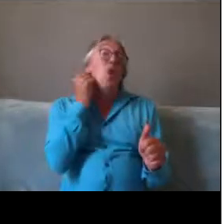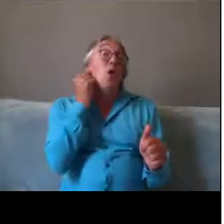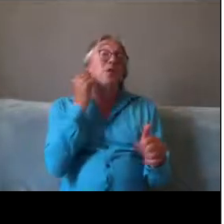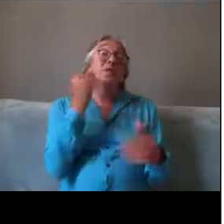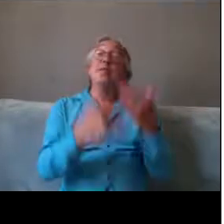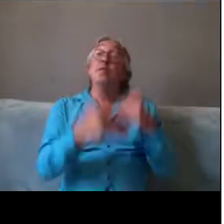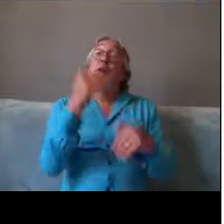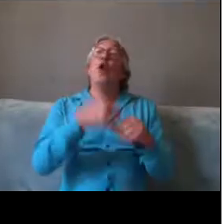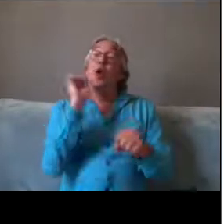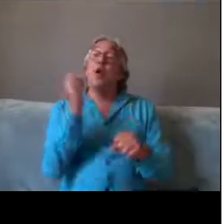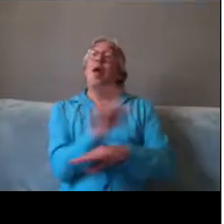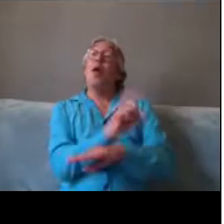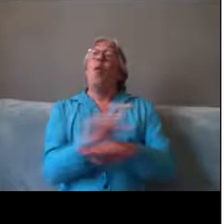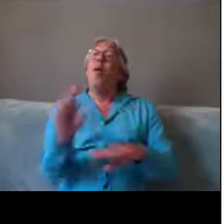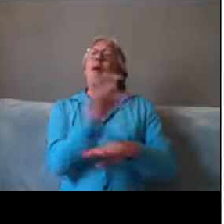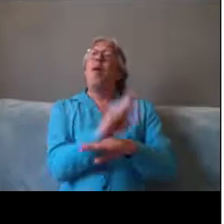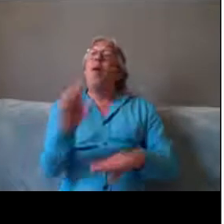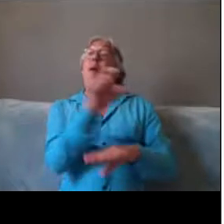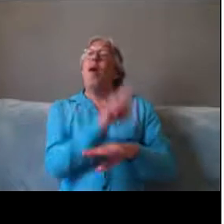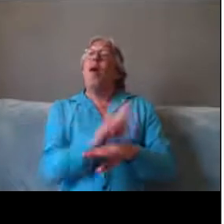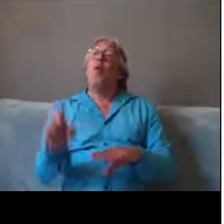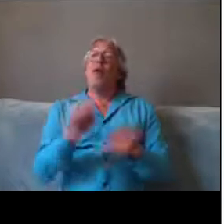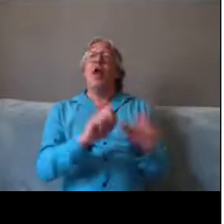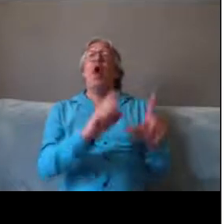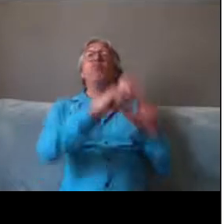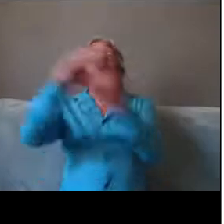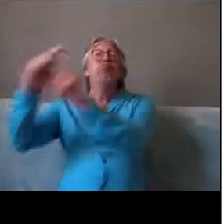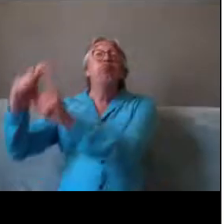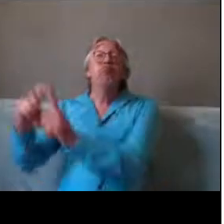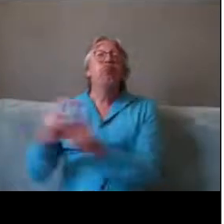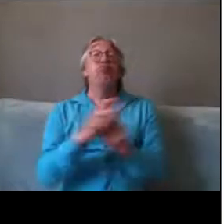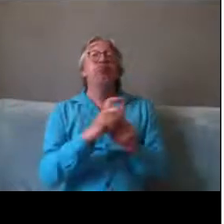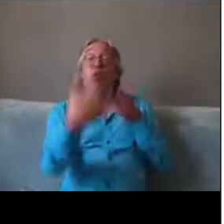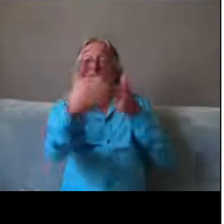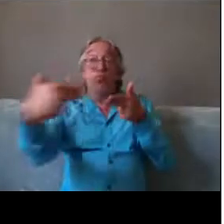For which also EDF is part of it, where we want to watch over